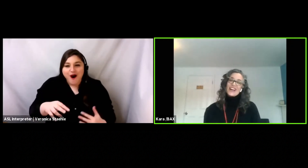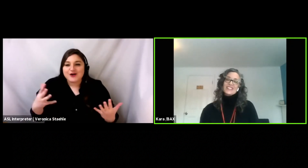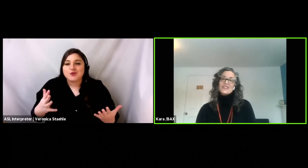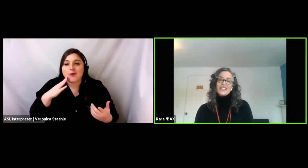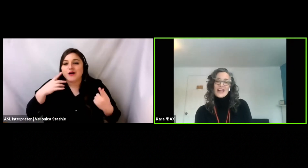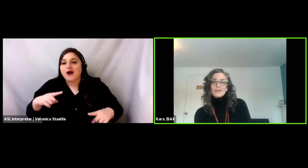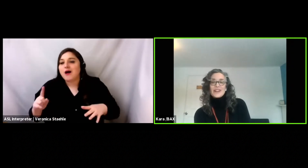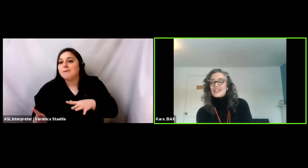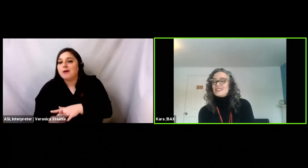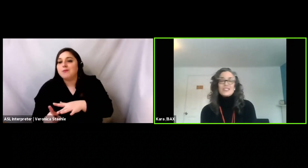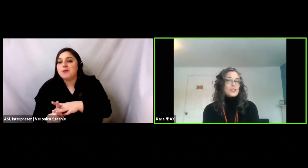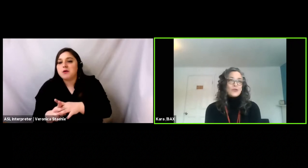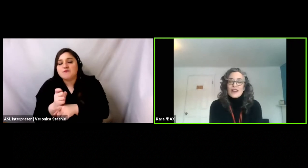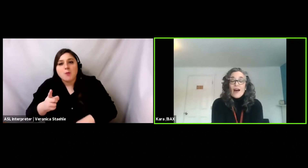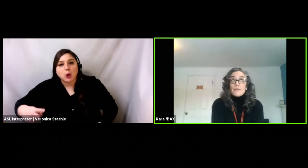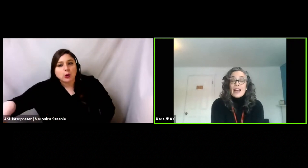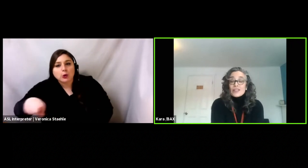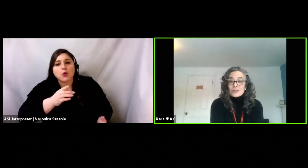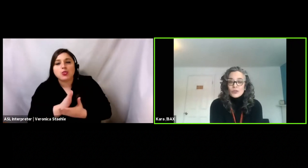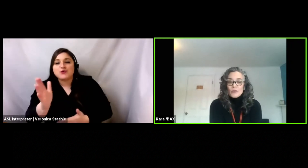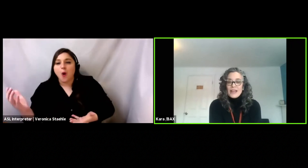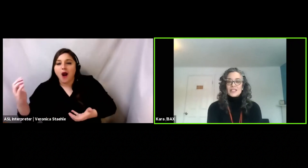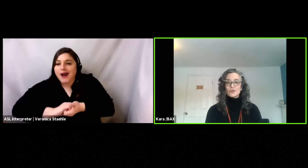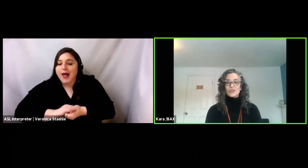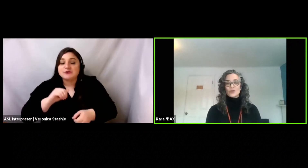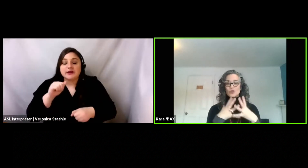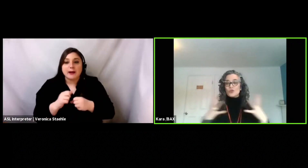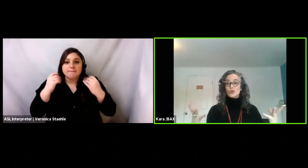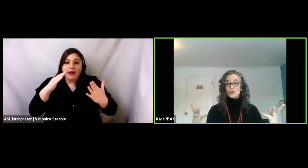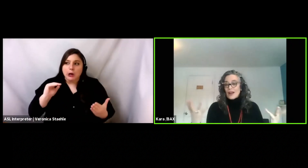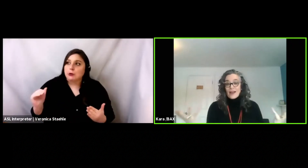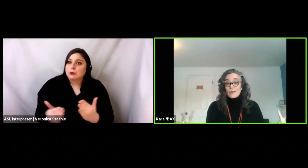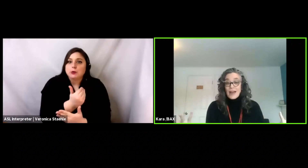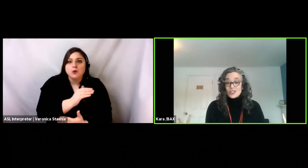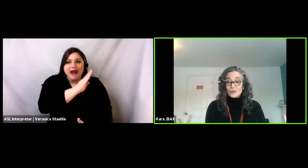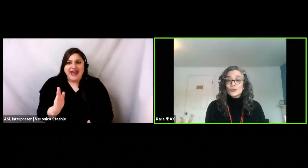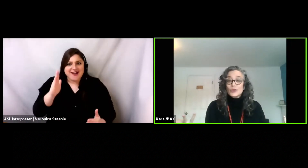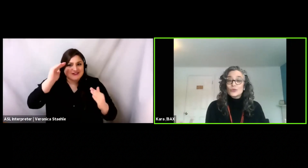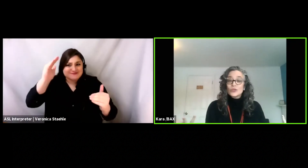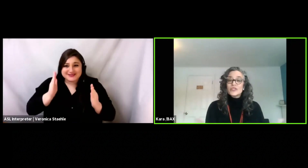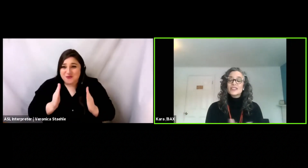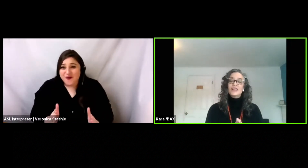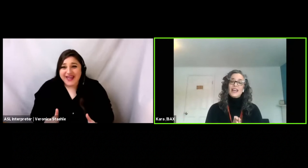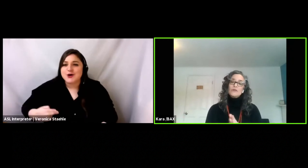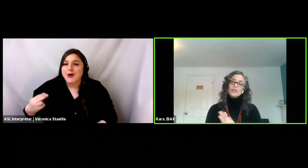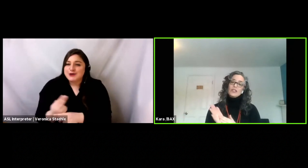as you collaborate in these new and unimaginable ways with new and unimaginable tools and really